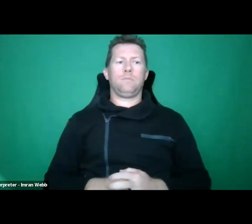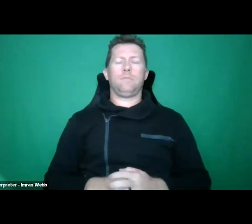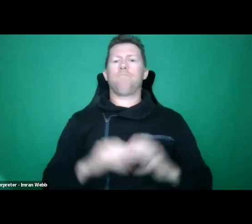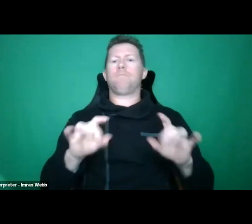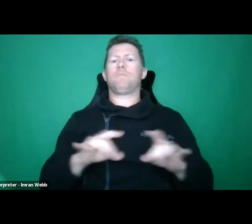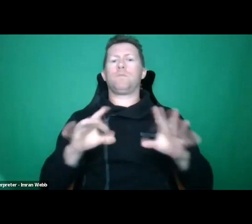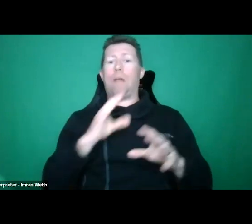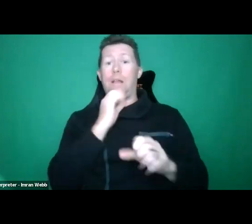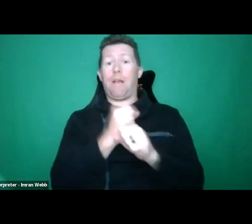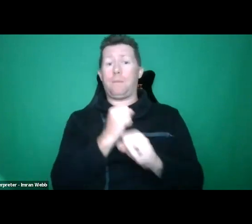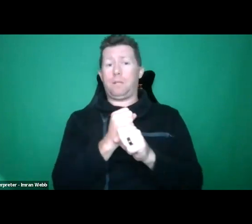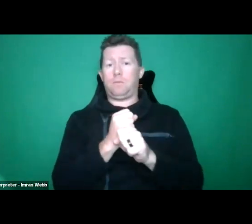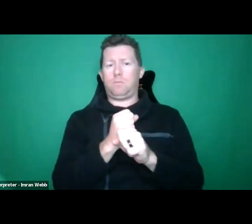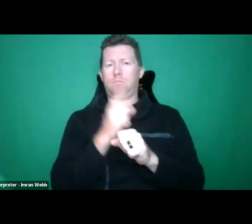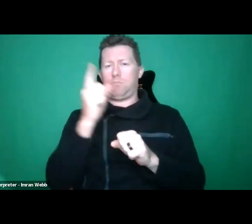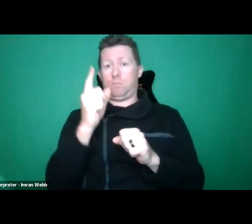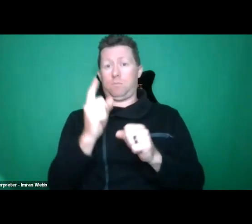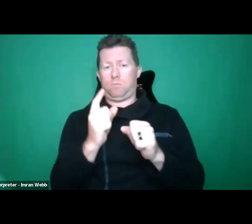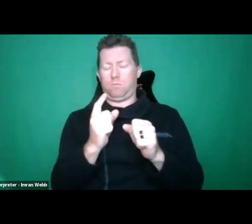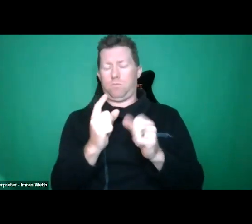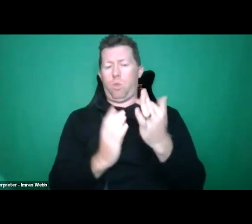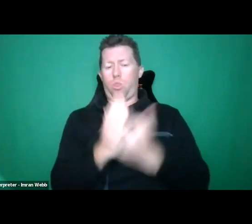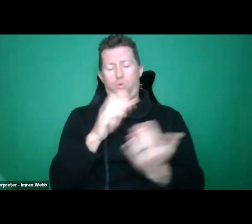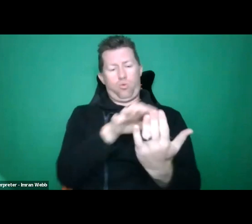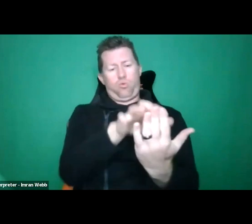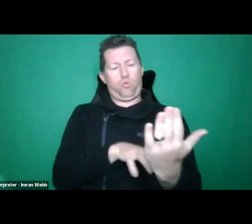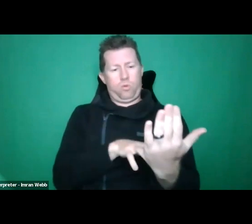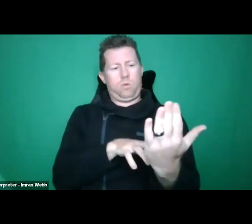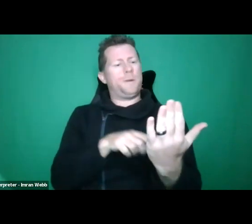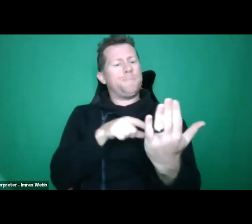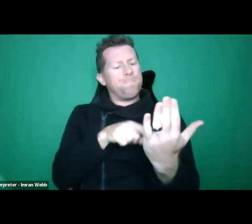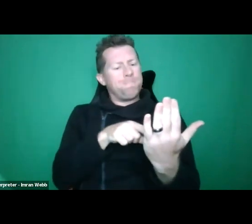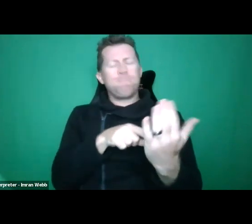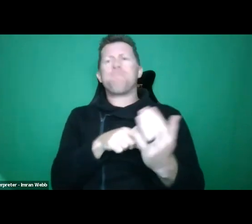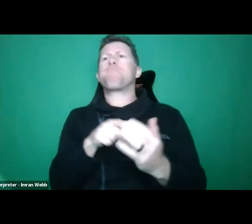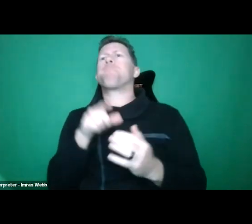is as a result of this draft charter consulting with representatives